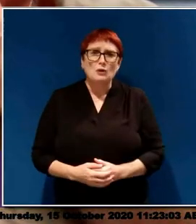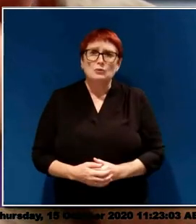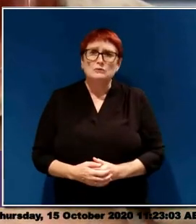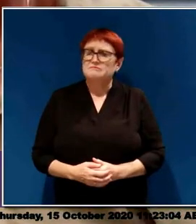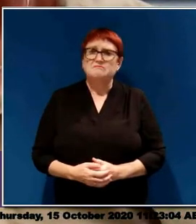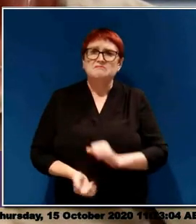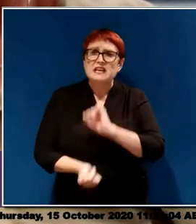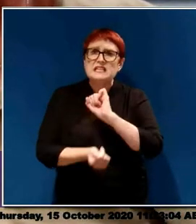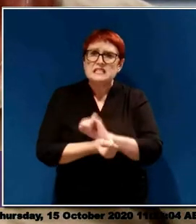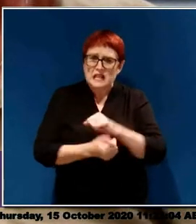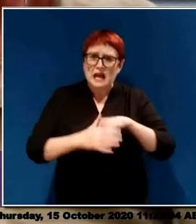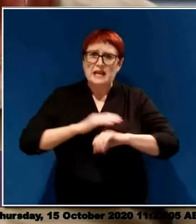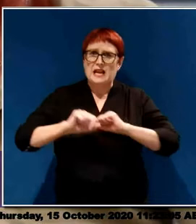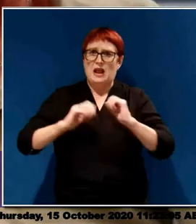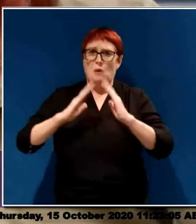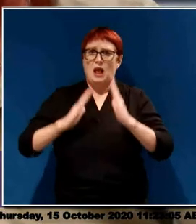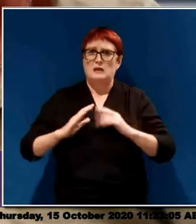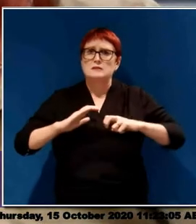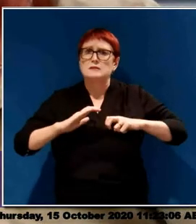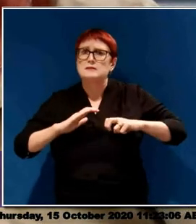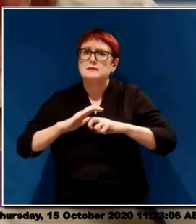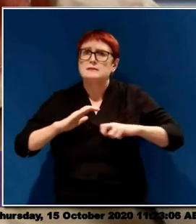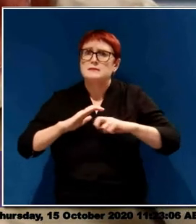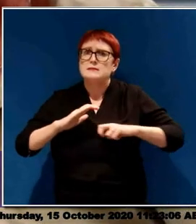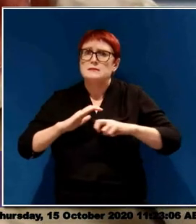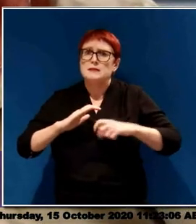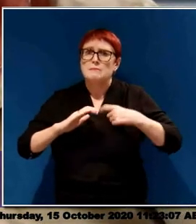because of things that happened to him when he was a young boy, and it doesn't